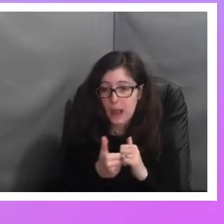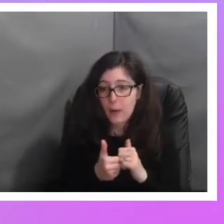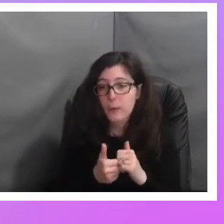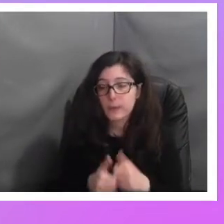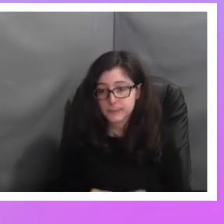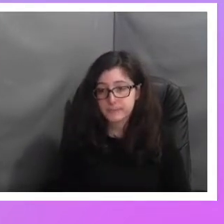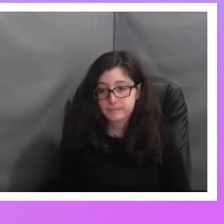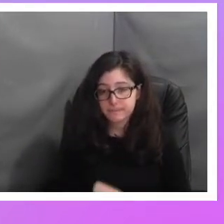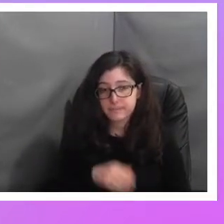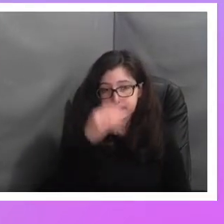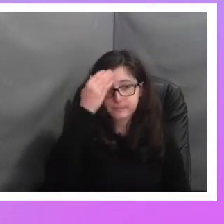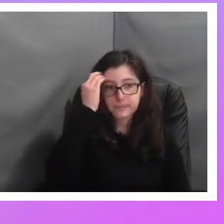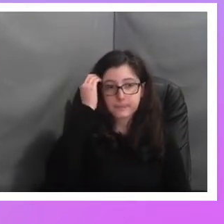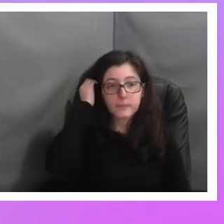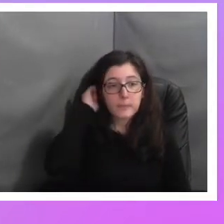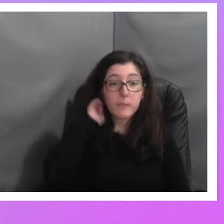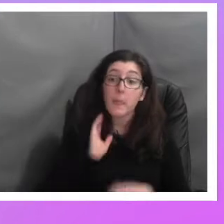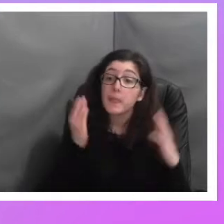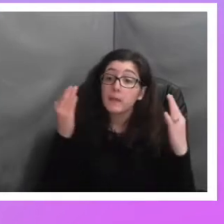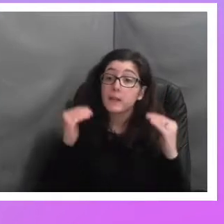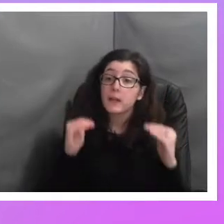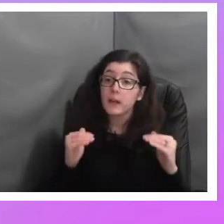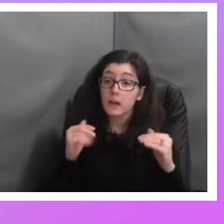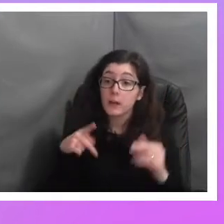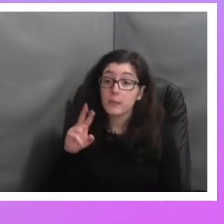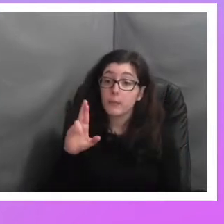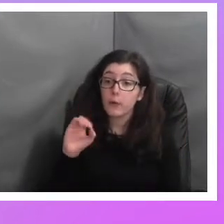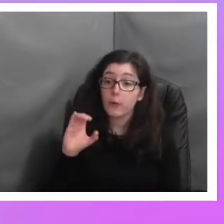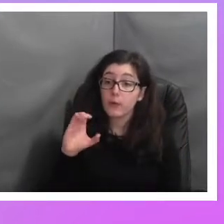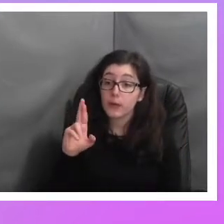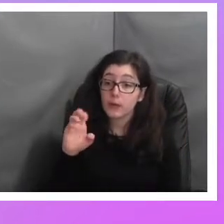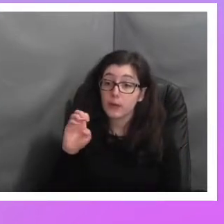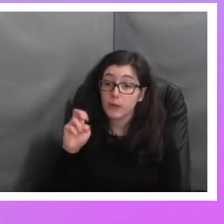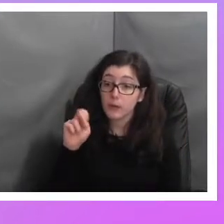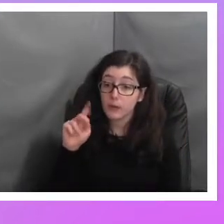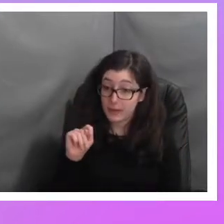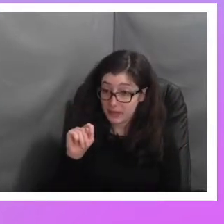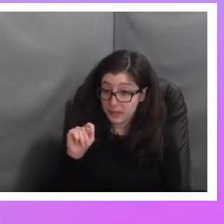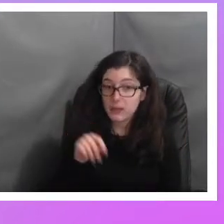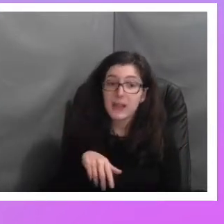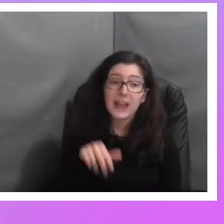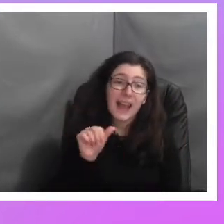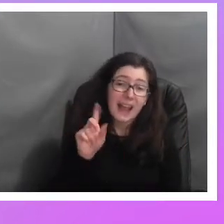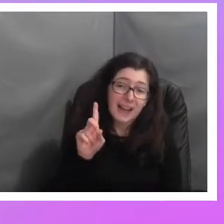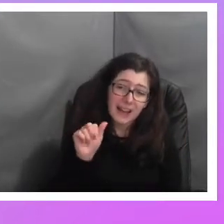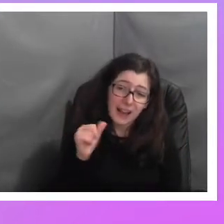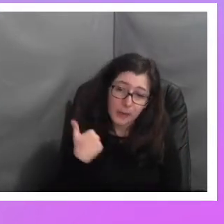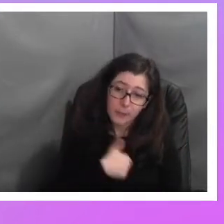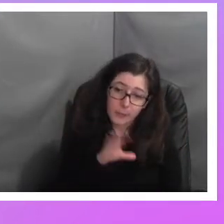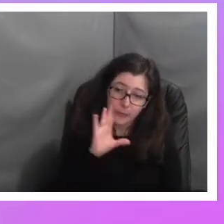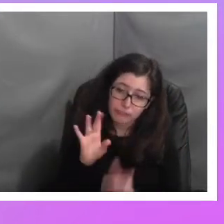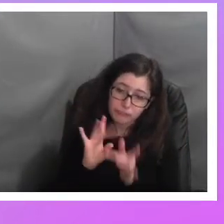So moving on to procurement, the ADA, we'll talk a little bit about, doesn't specifically require you